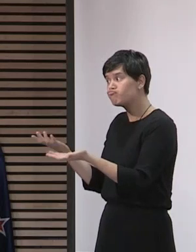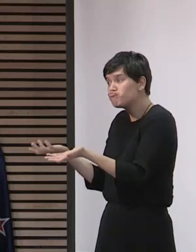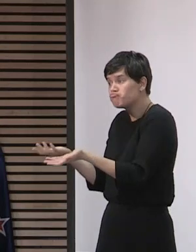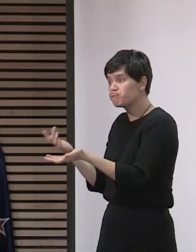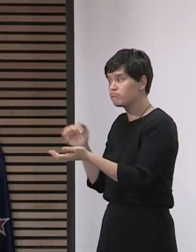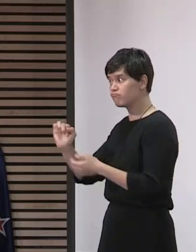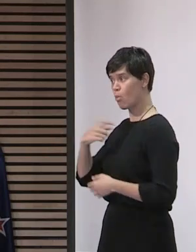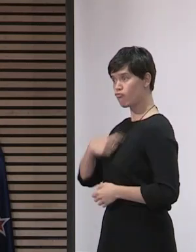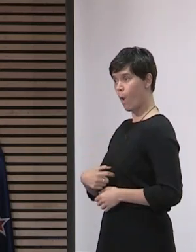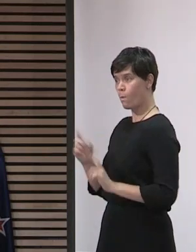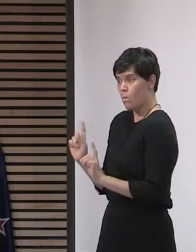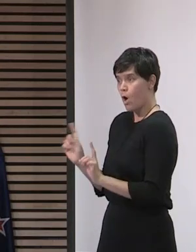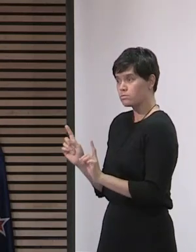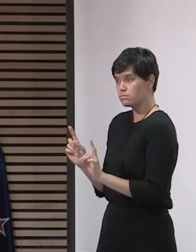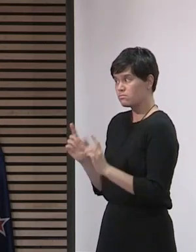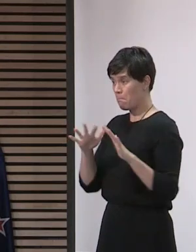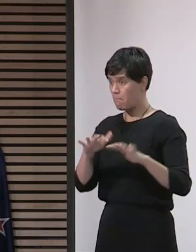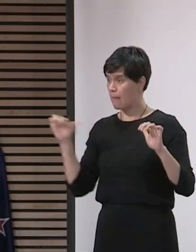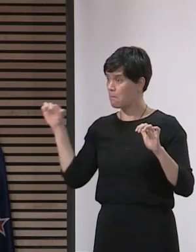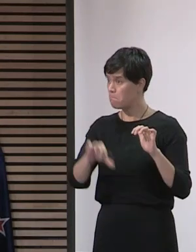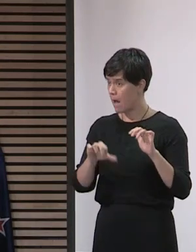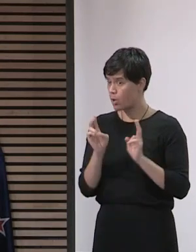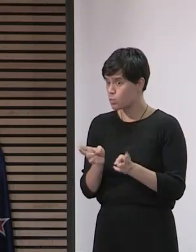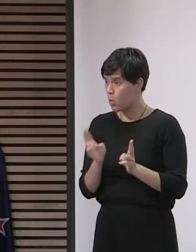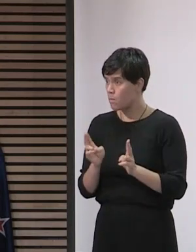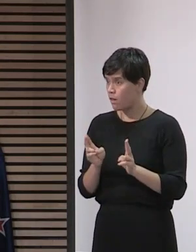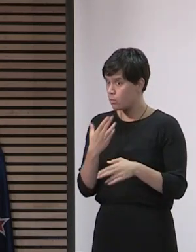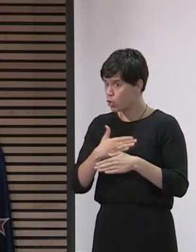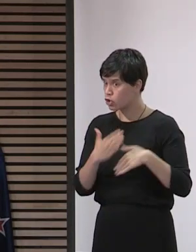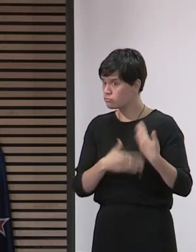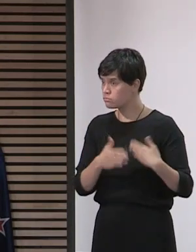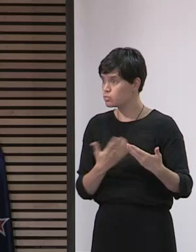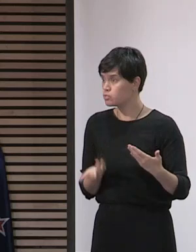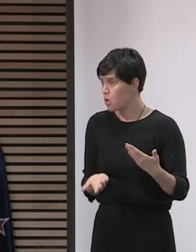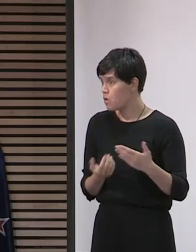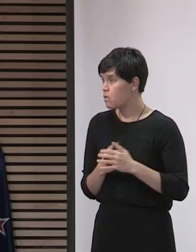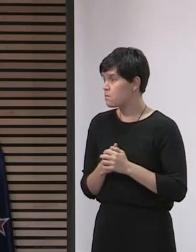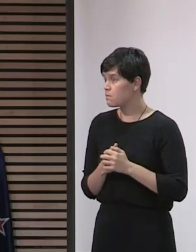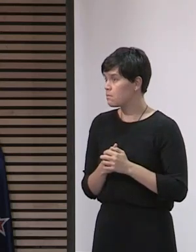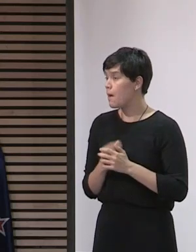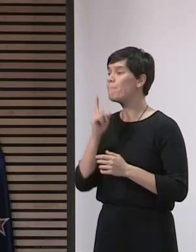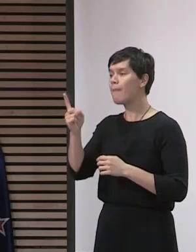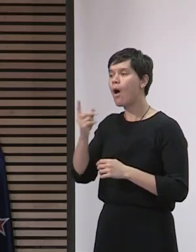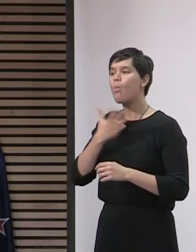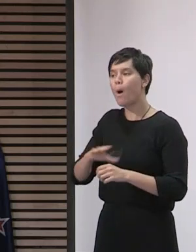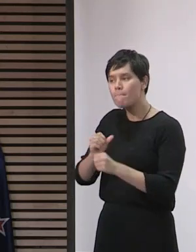I don't see the role that it needs to play, now that parliament is back to normal. We do want to